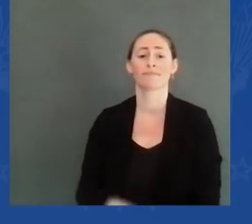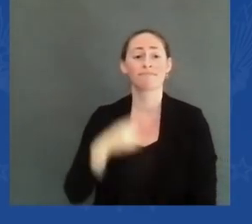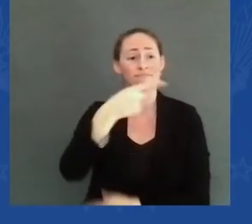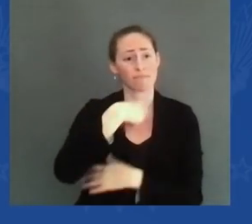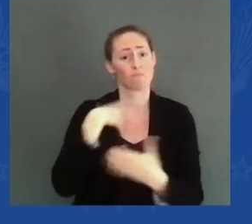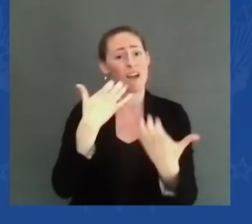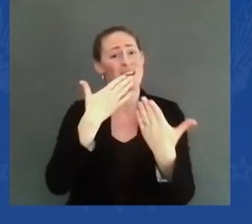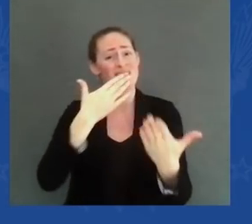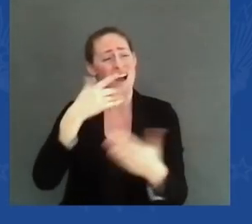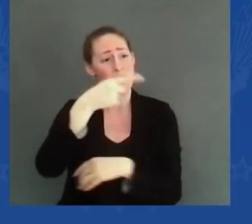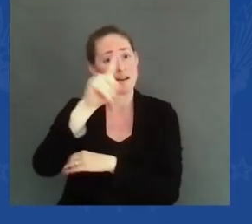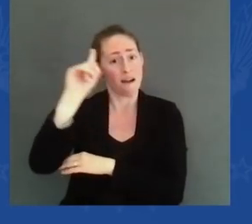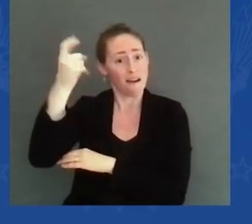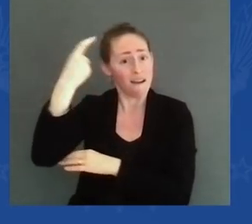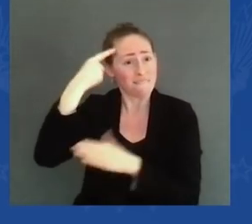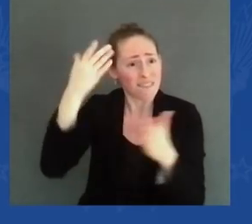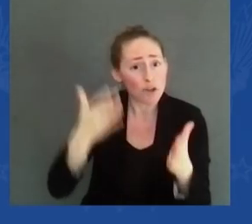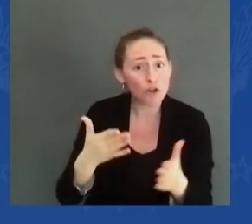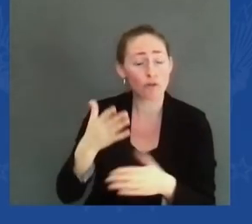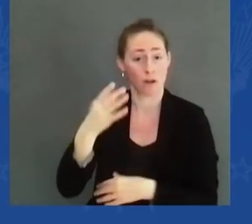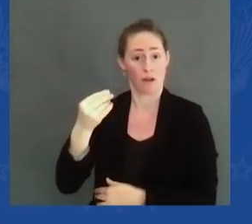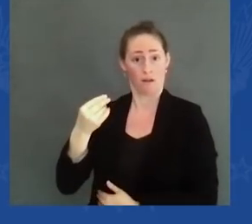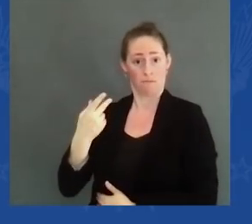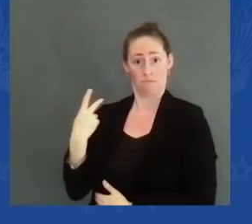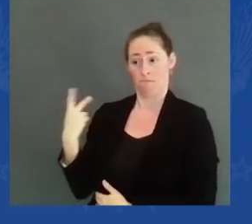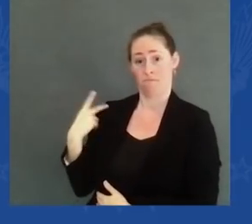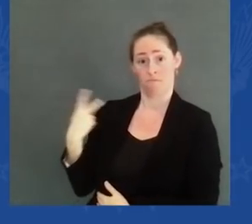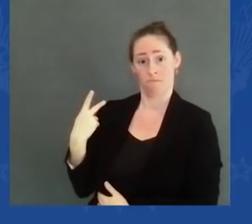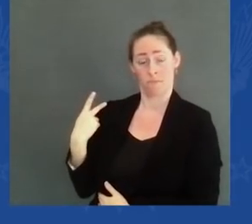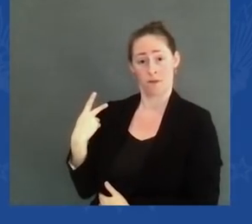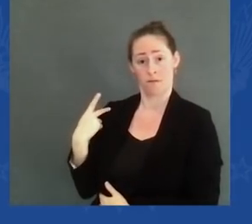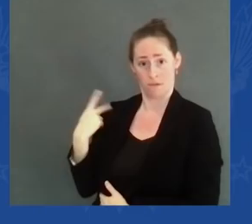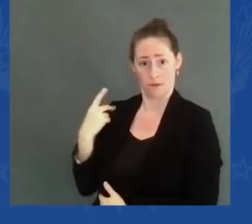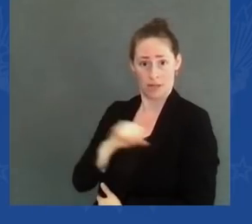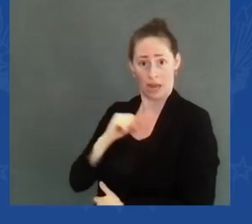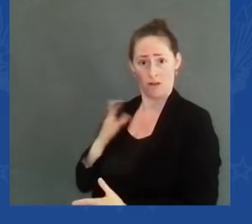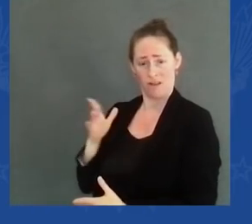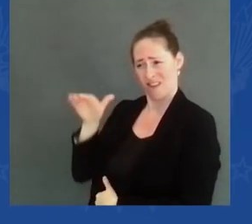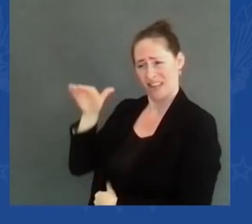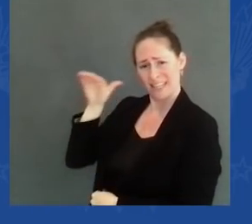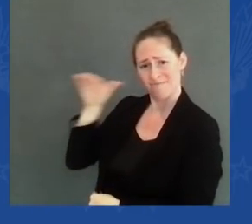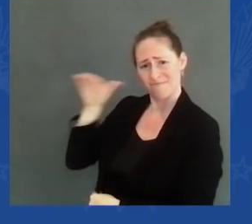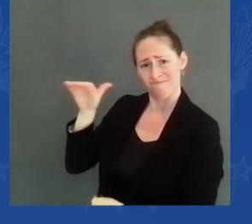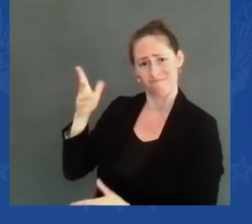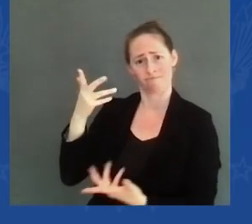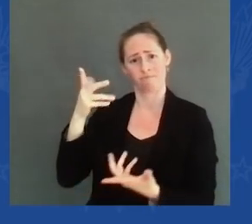many of whom are here, who did such a great job for New York. Let's have the congressional delegation a round of applause for them.